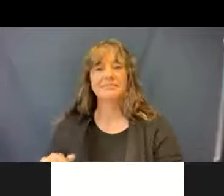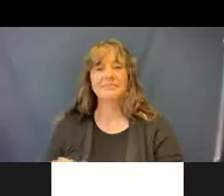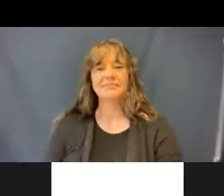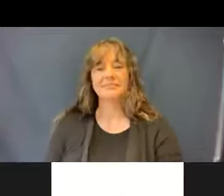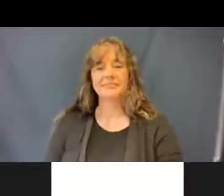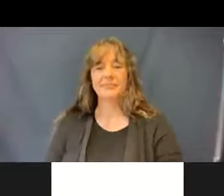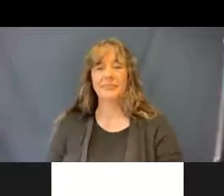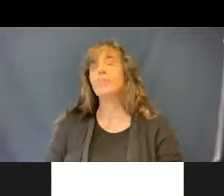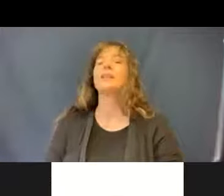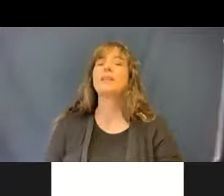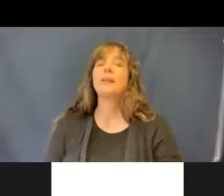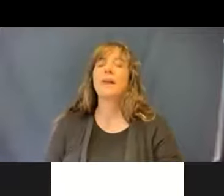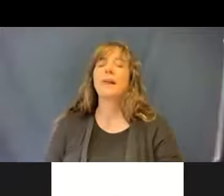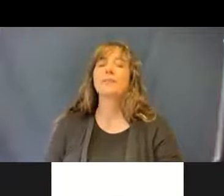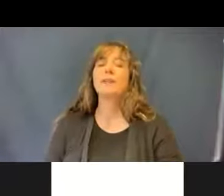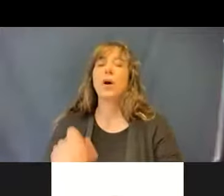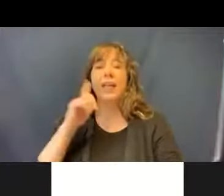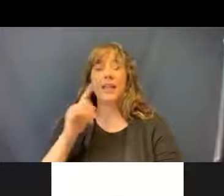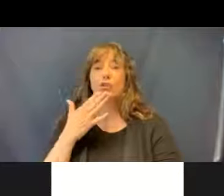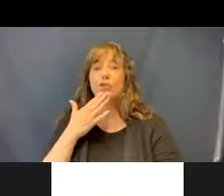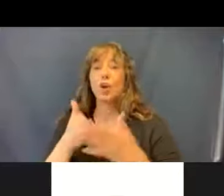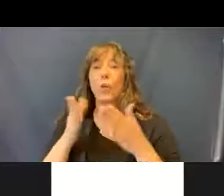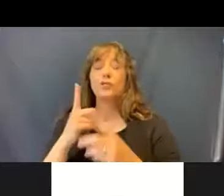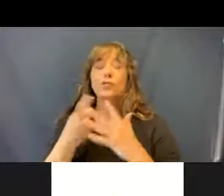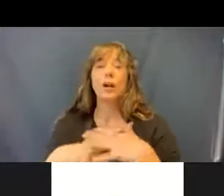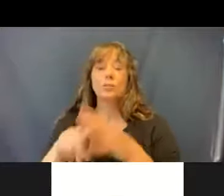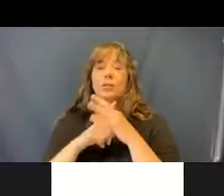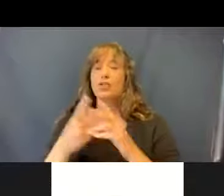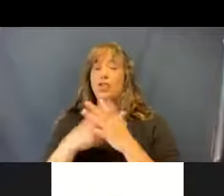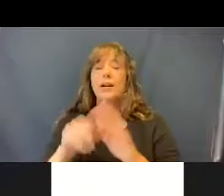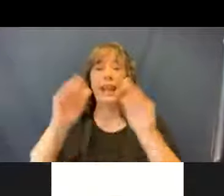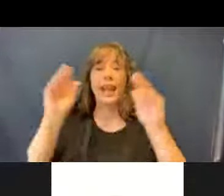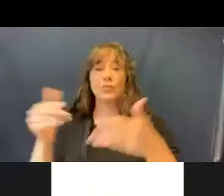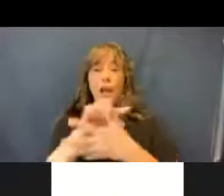So I think a great way to start would be to run through introductions as well. We've five